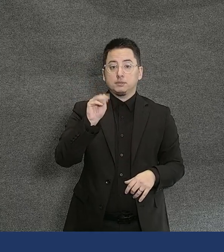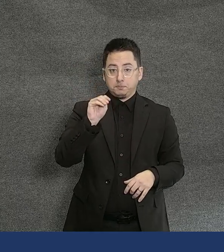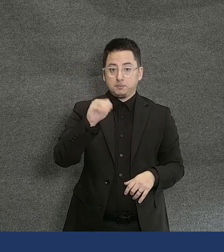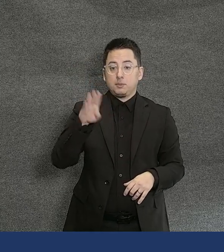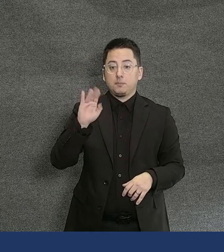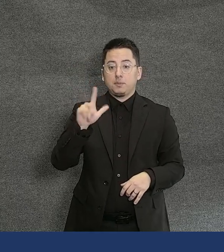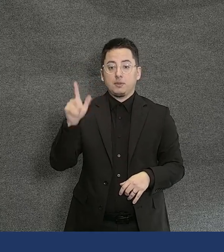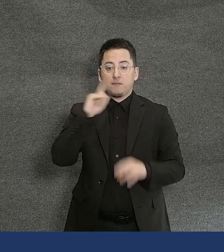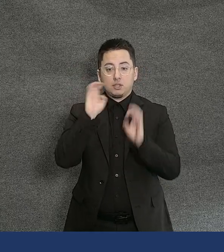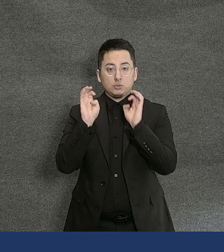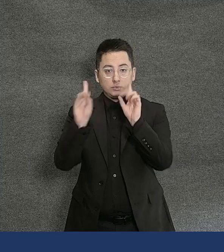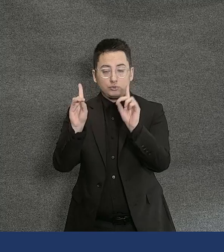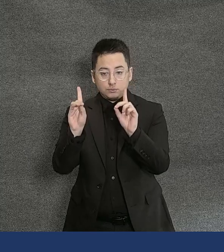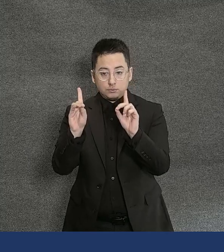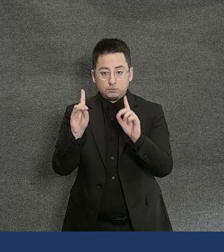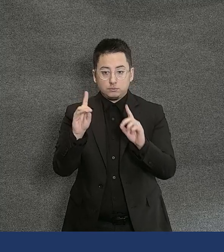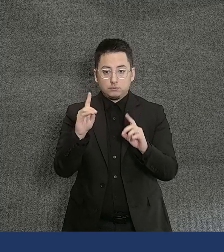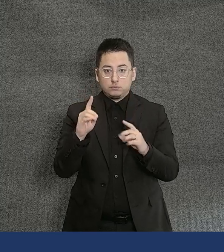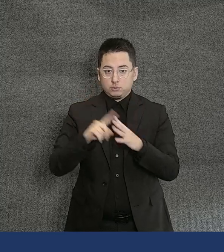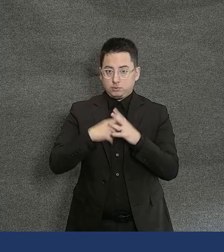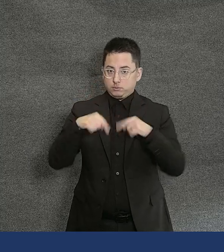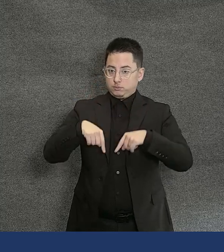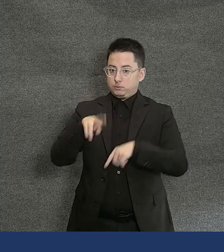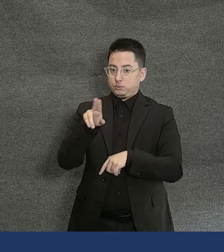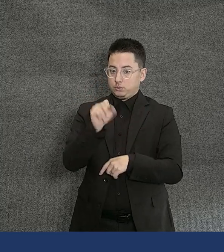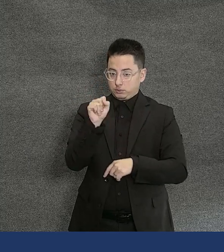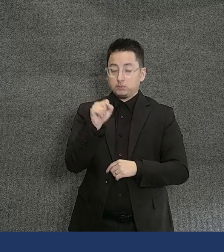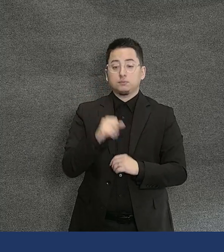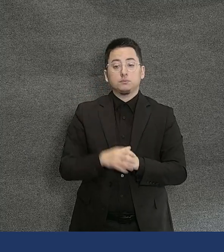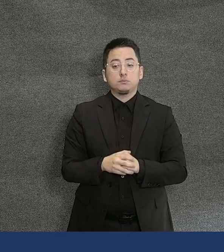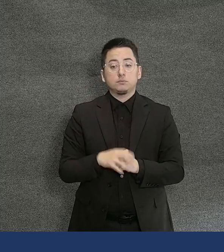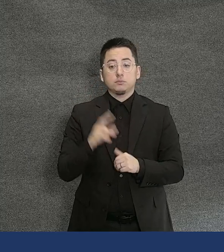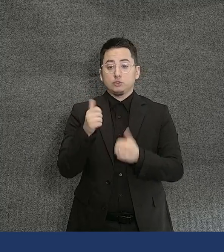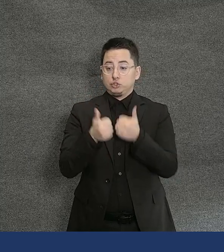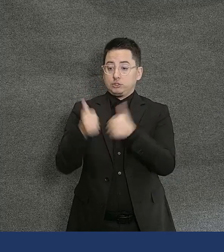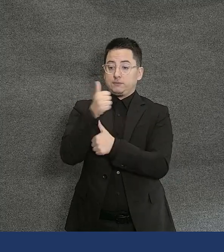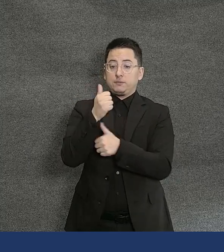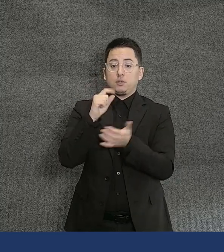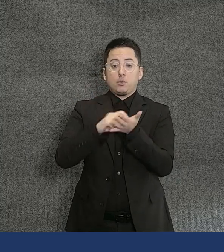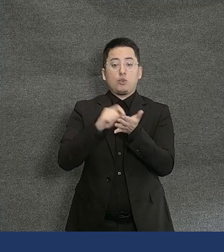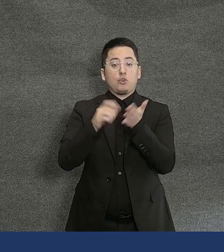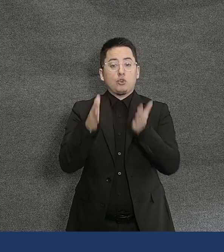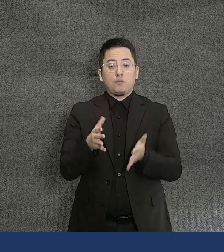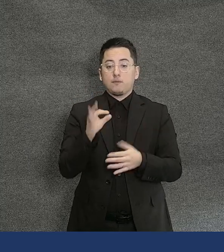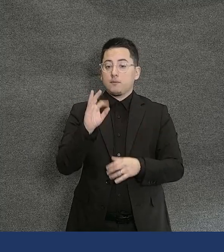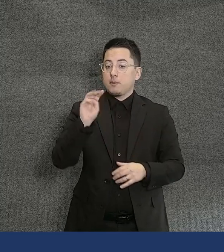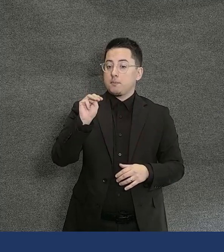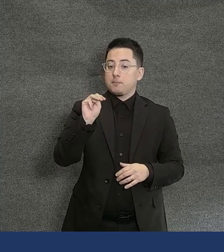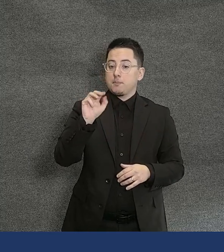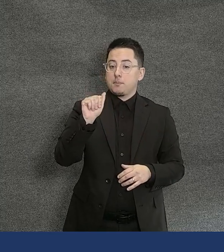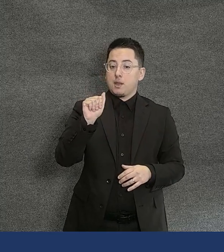I was also the chief author on the MA-EPD bill that relieved premiums and was supposed to relieve assets--